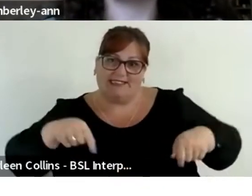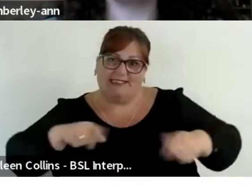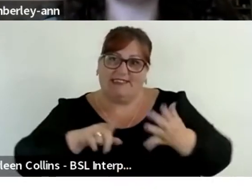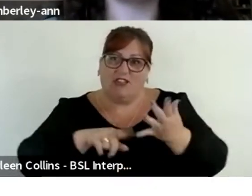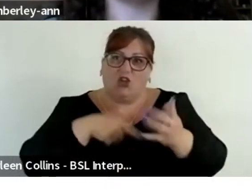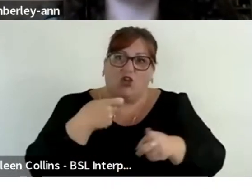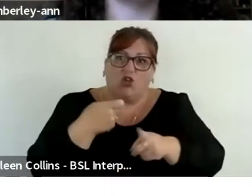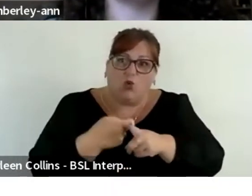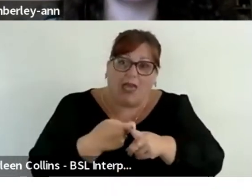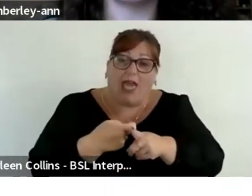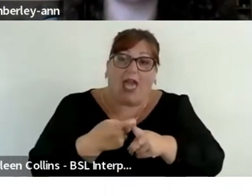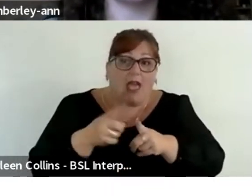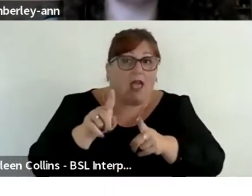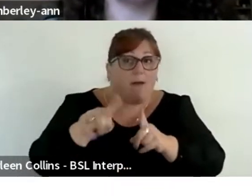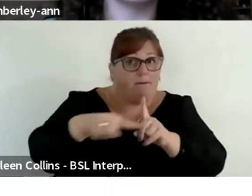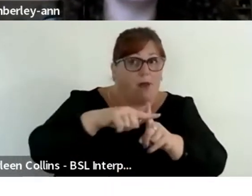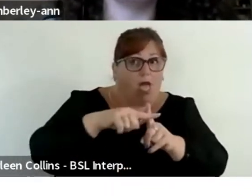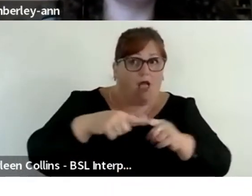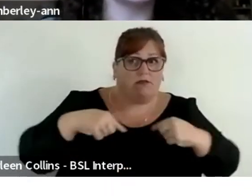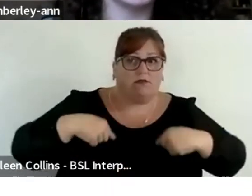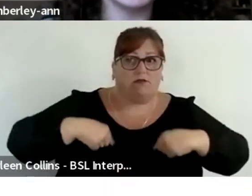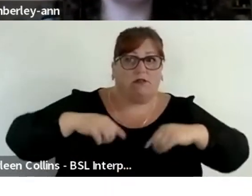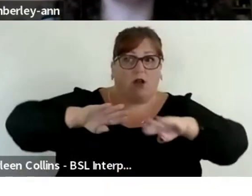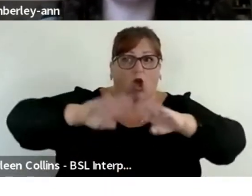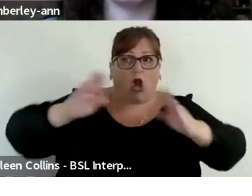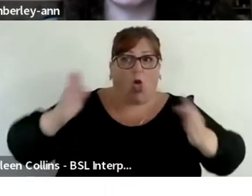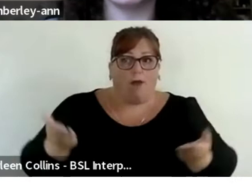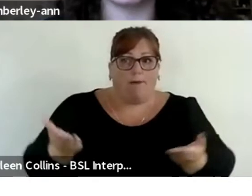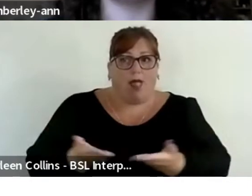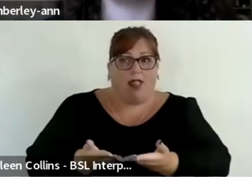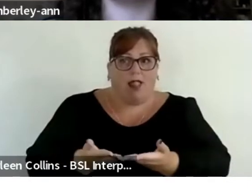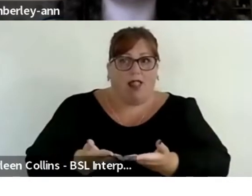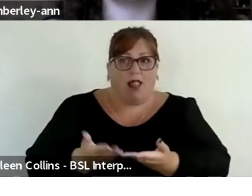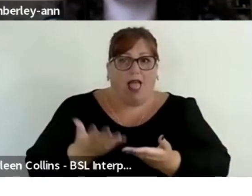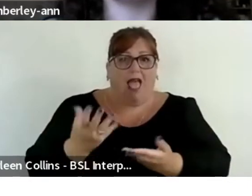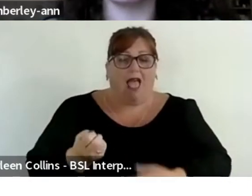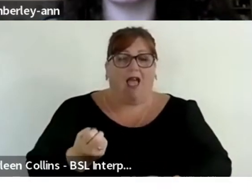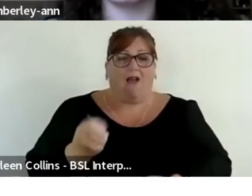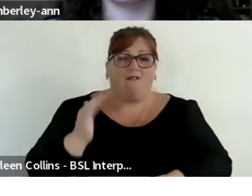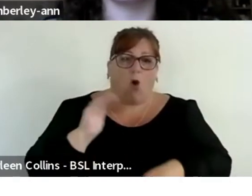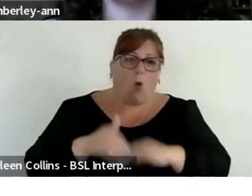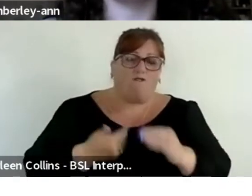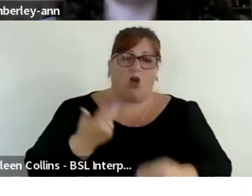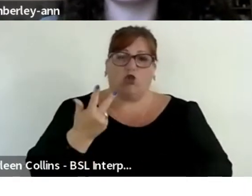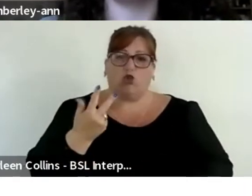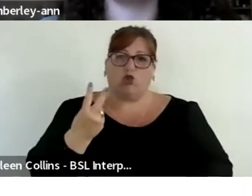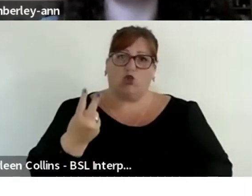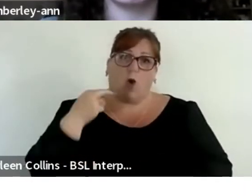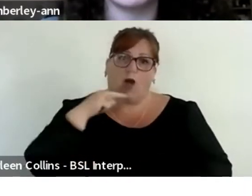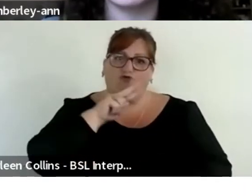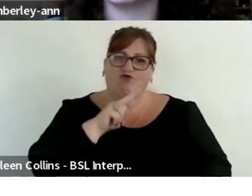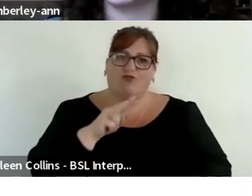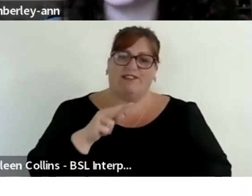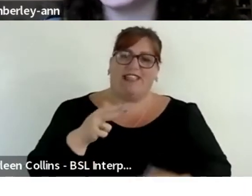Globally we have over 28le 4,000 employees across the world in over 150 countries.